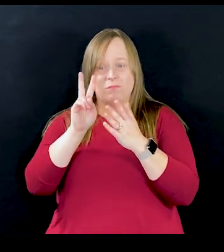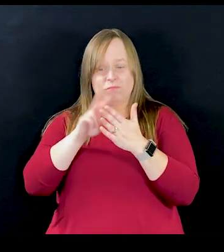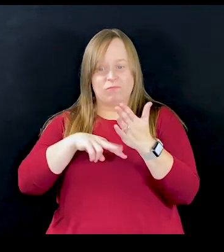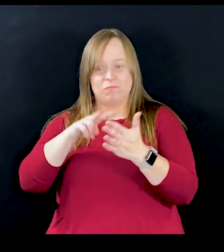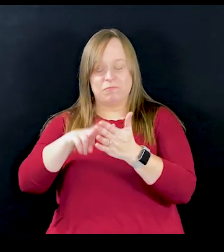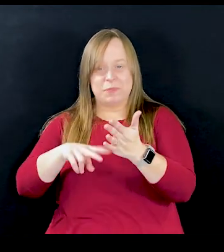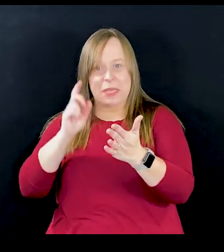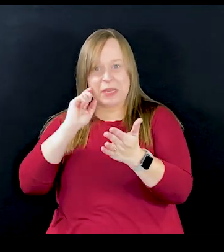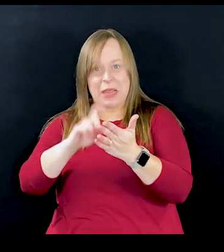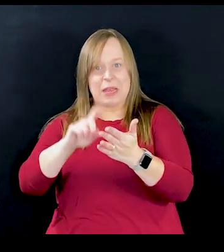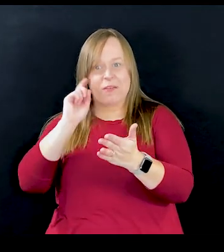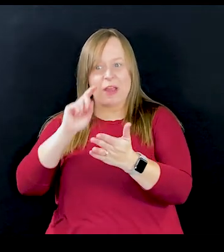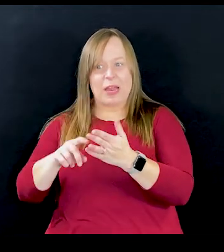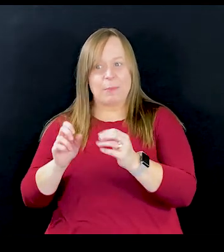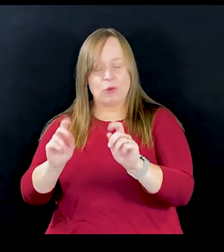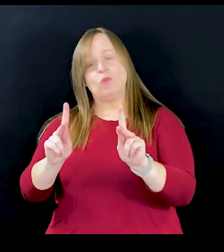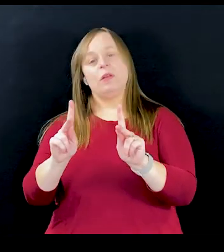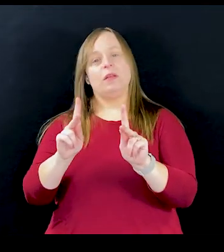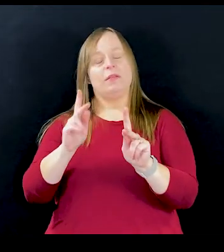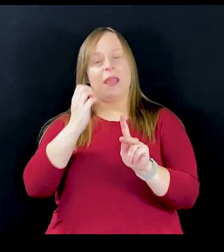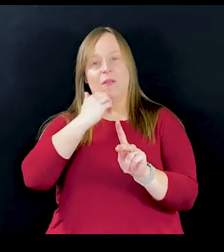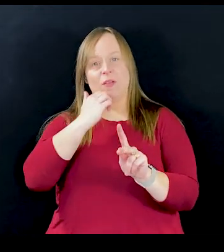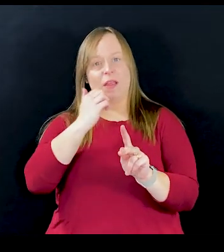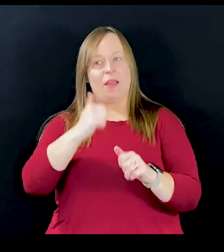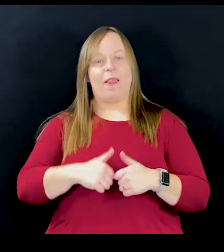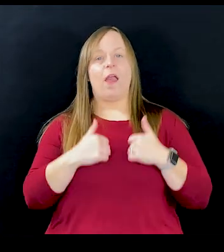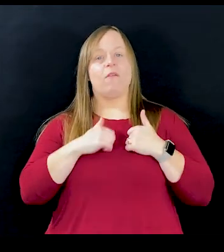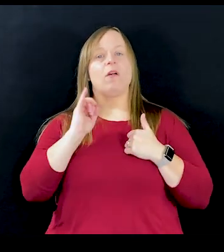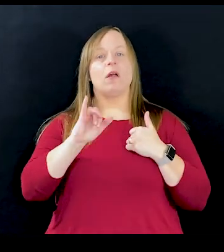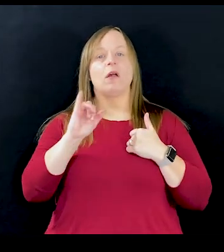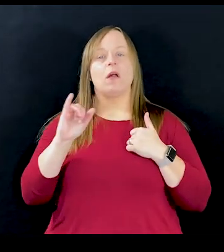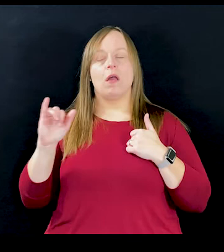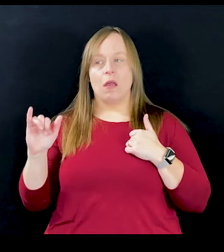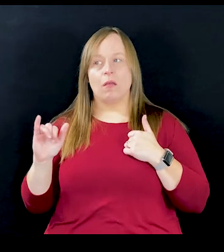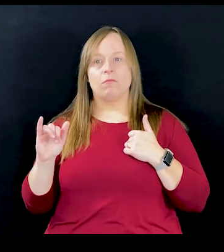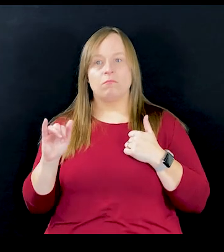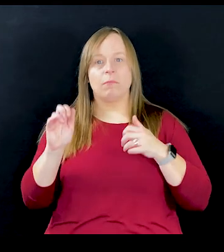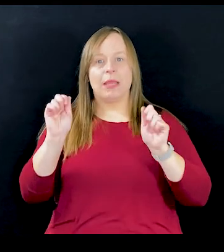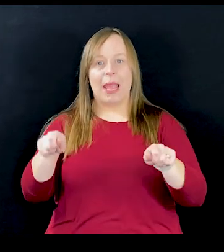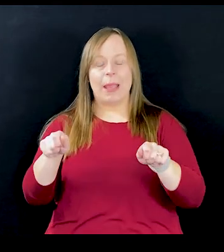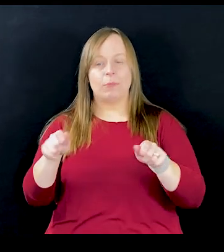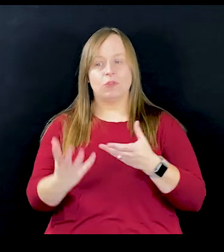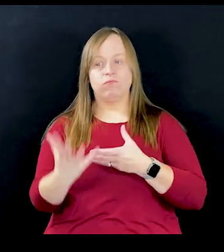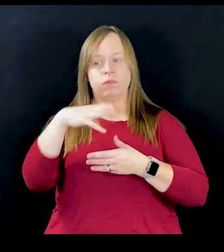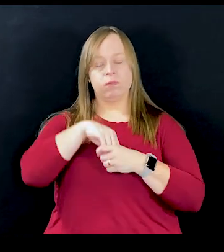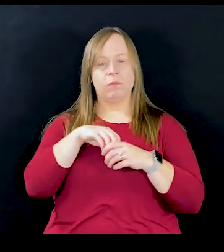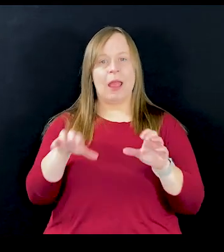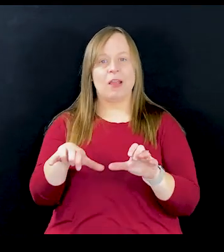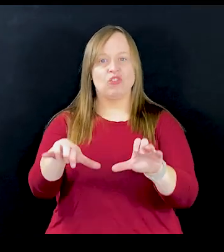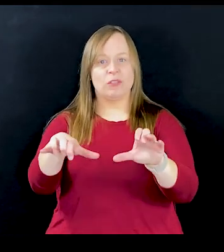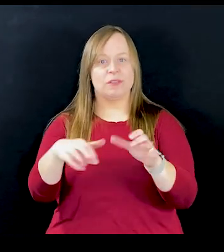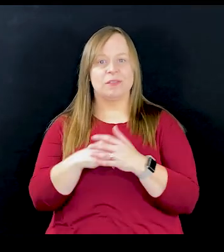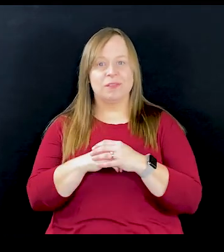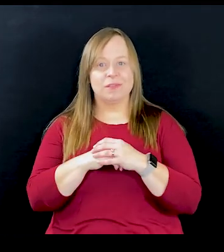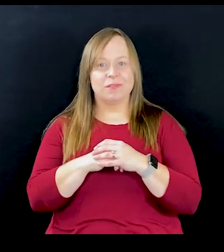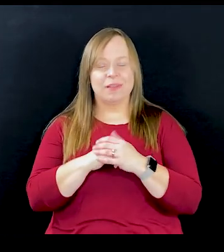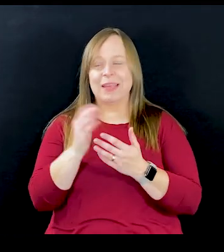start identifying opportunities in your day to day life to be able to take those actions.